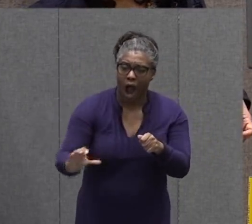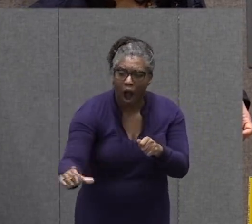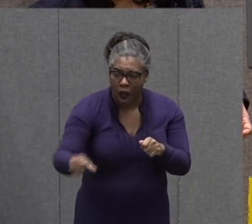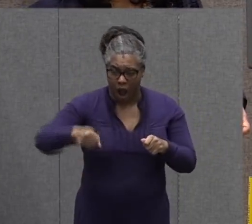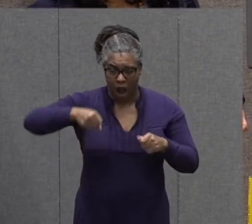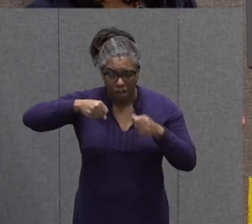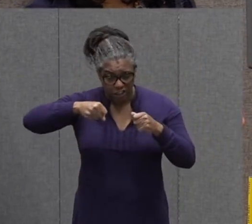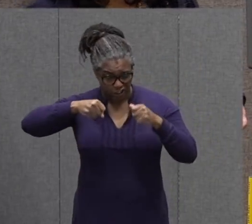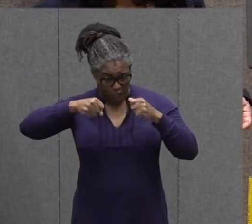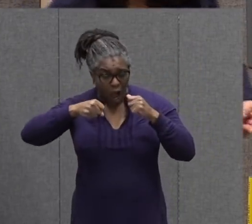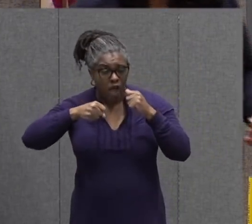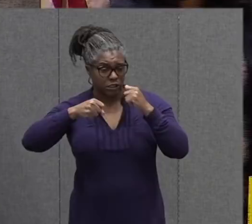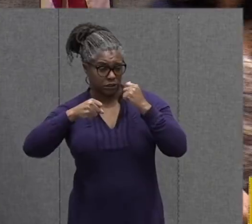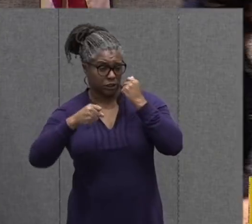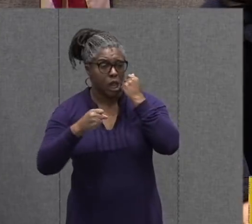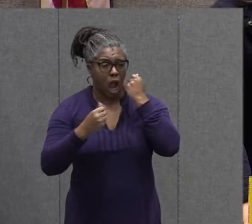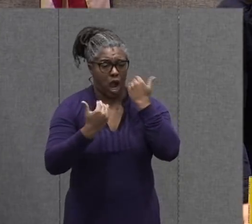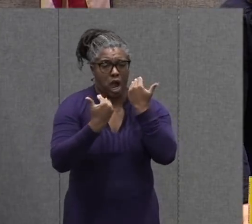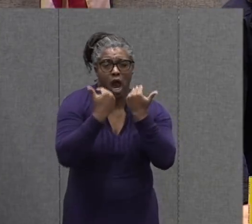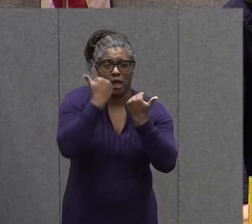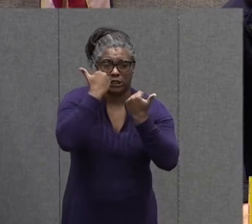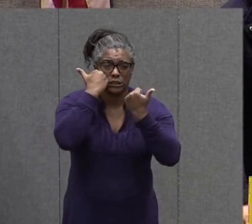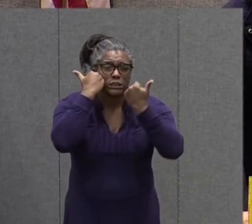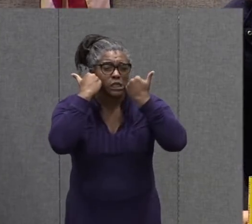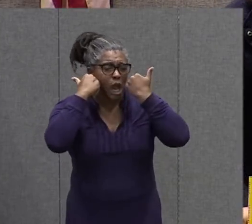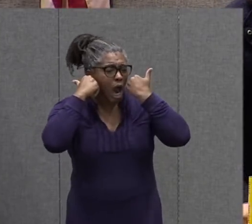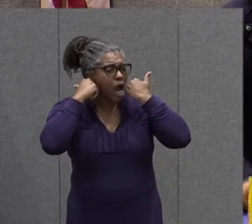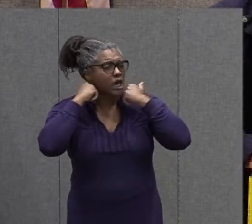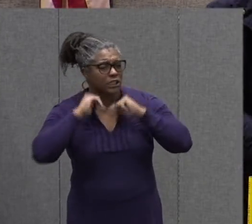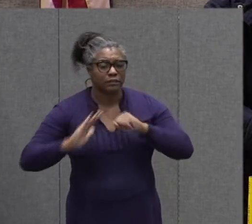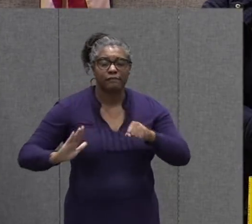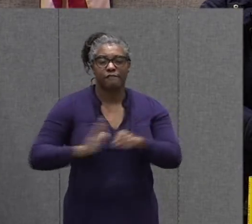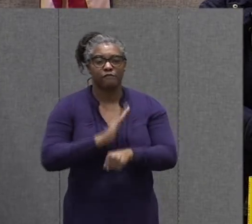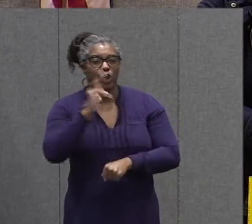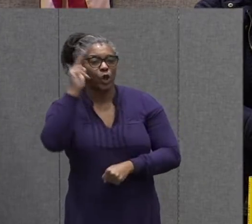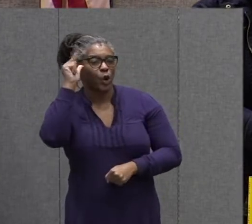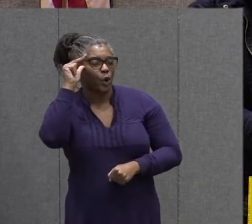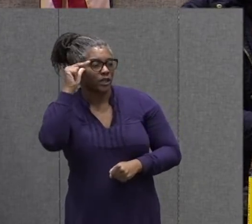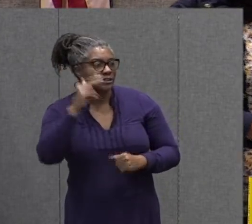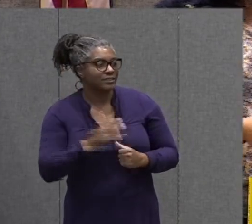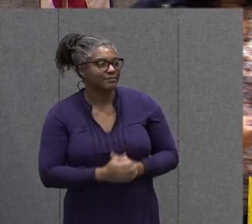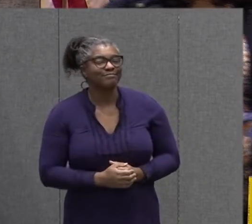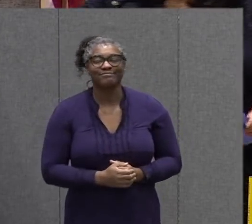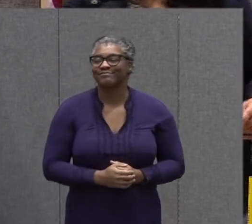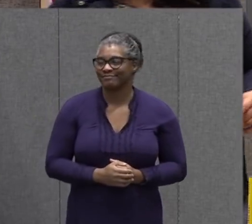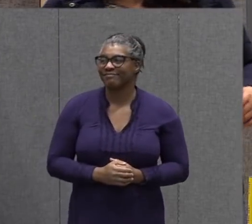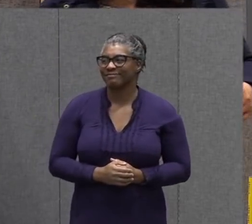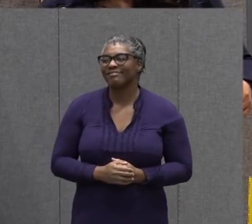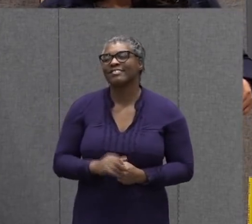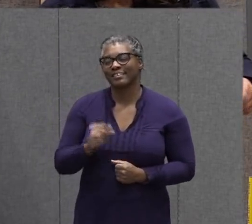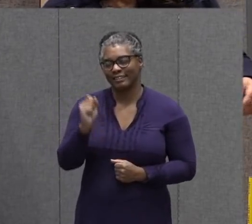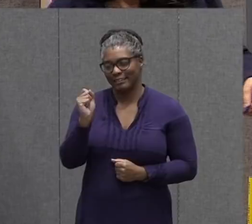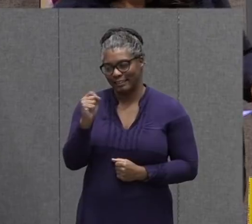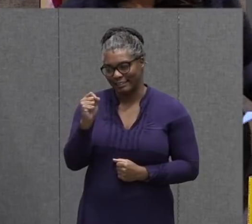But you understood my meaning. - I did I did. [Miss Martindale] Okay. [Miss Garcia] And it actually was very funny. [Miss Martindale] Thank you. [Miss Garcia] So, the humor is there.